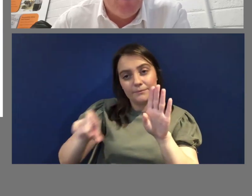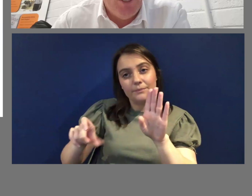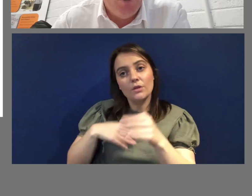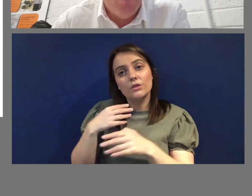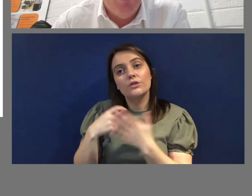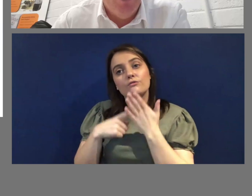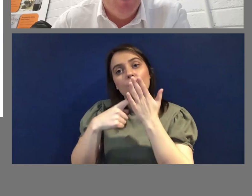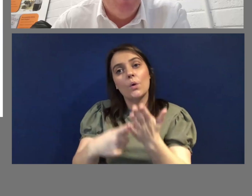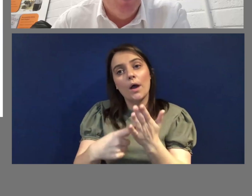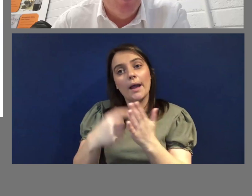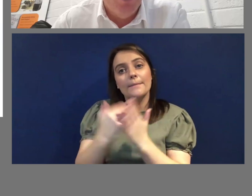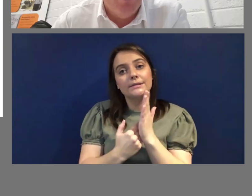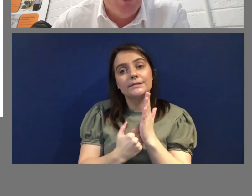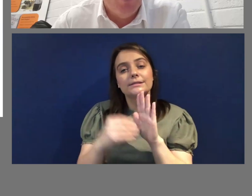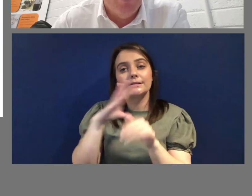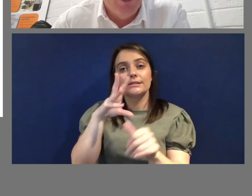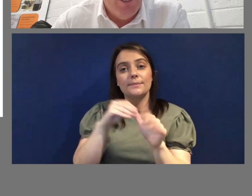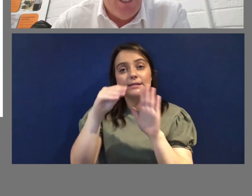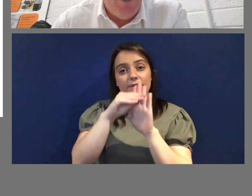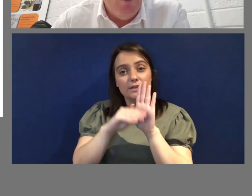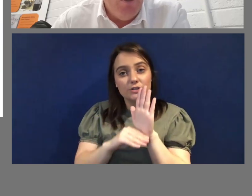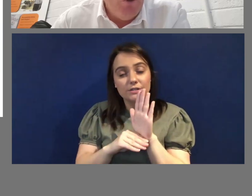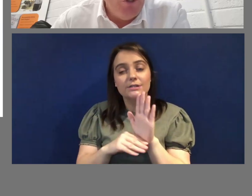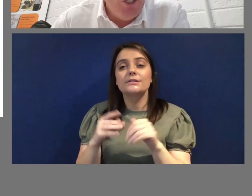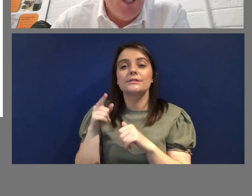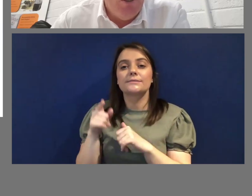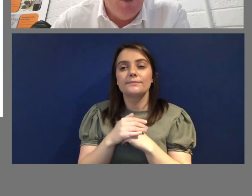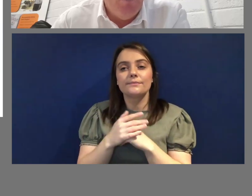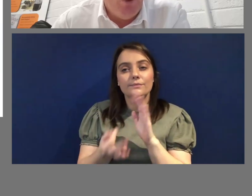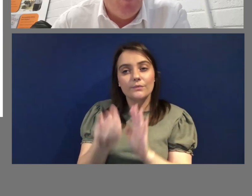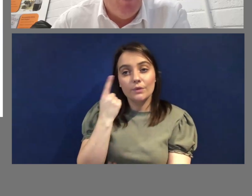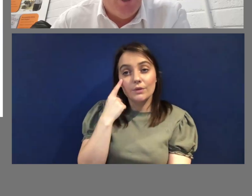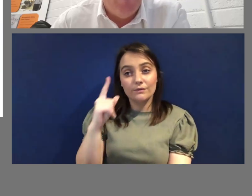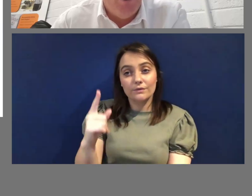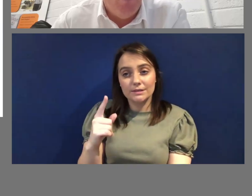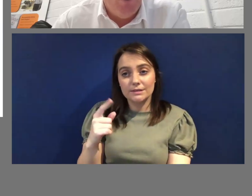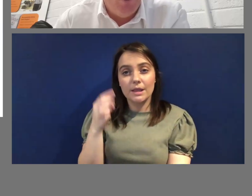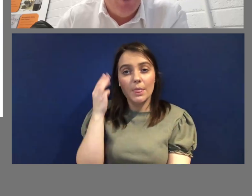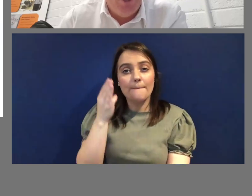specifications of the doors and thresholds and if you can see the kind of purple part there where